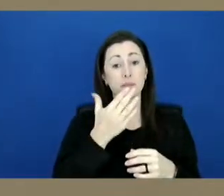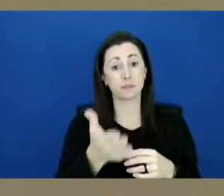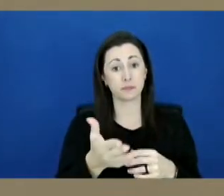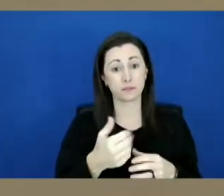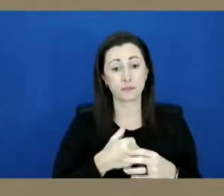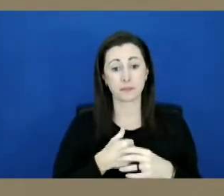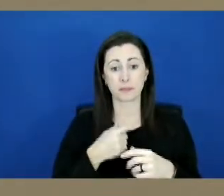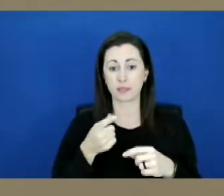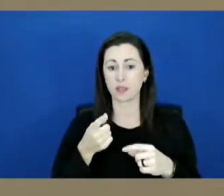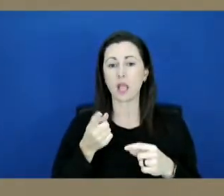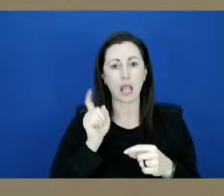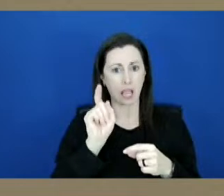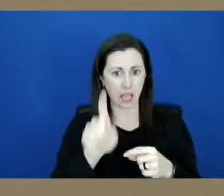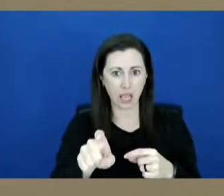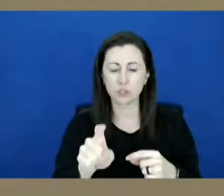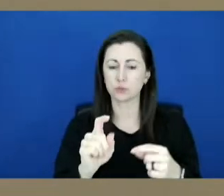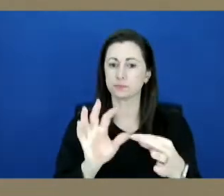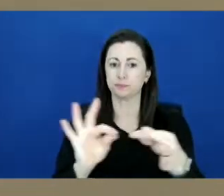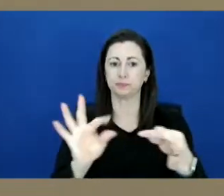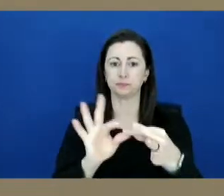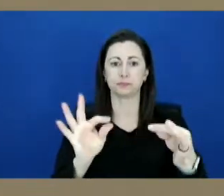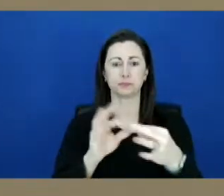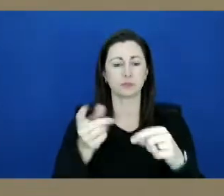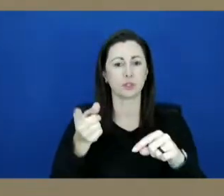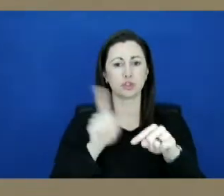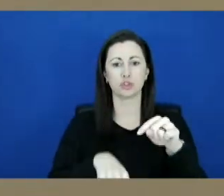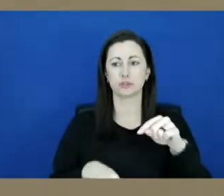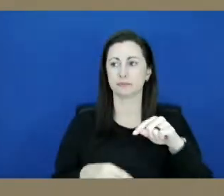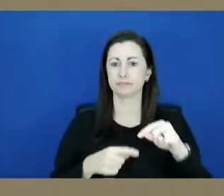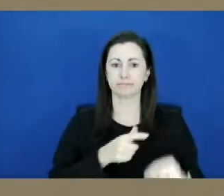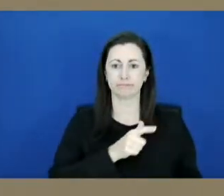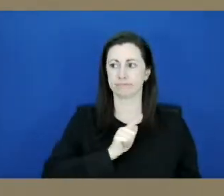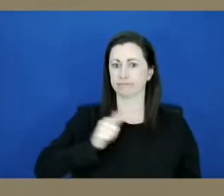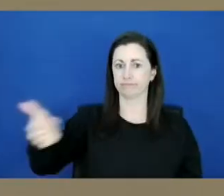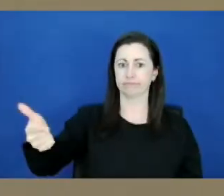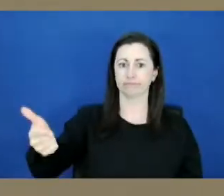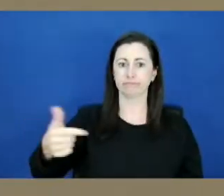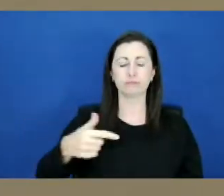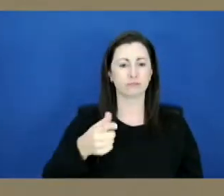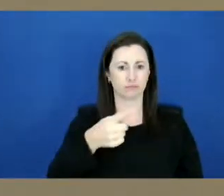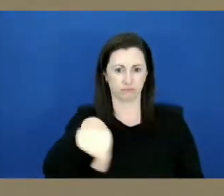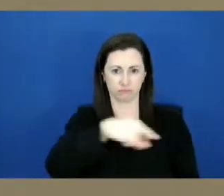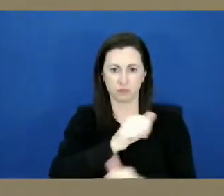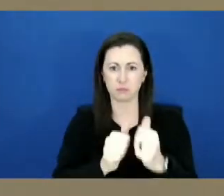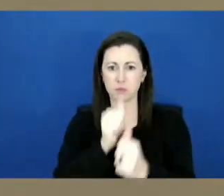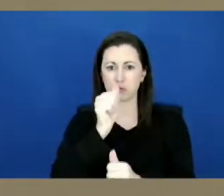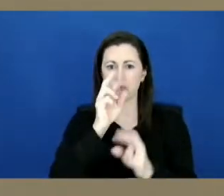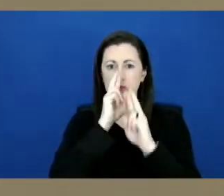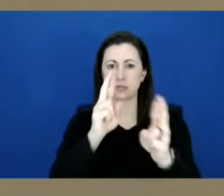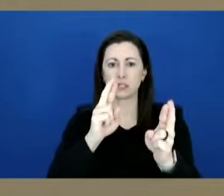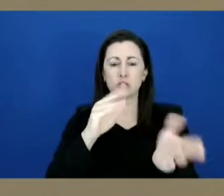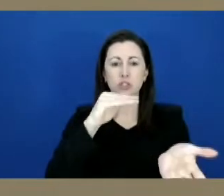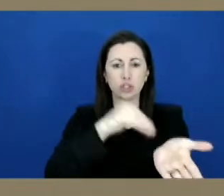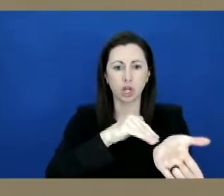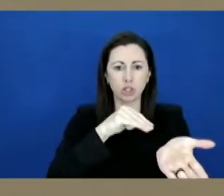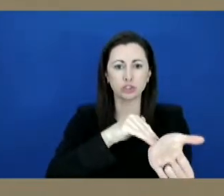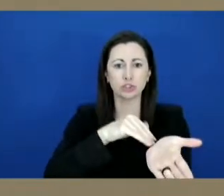WHAT'S NECESSARY FOR HIM. SO AGAIN, THANK YOU, I COULD NOT LET IT PASS, MR. CHAIRMAN.